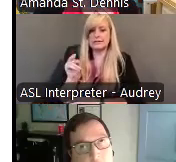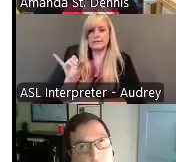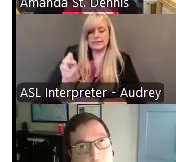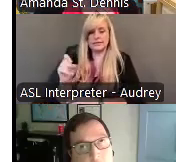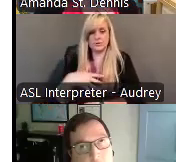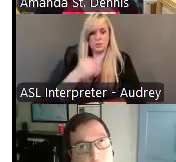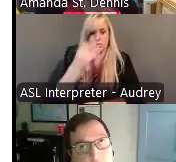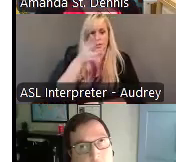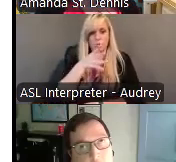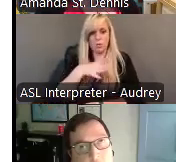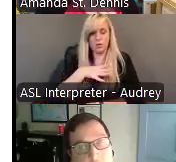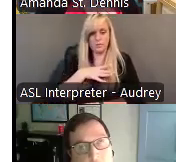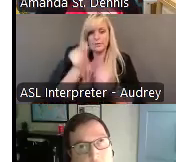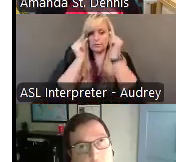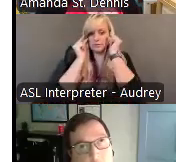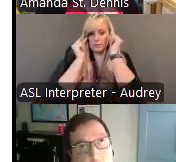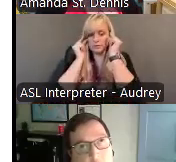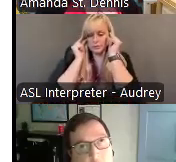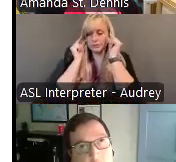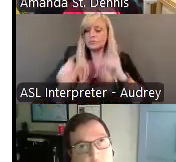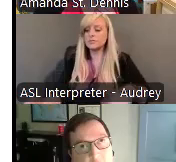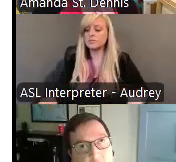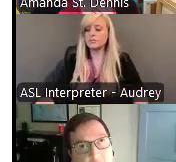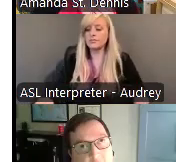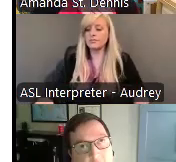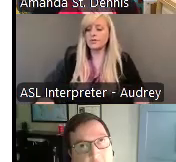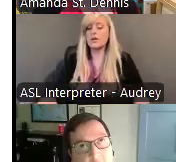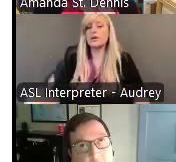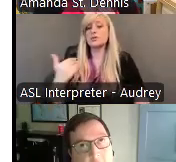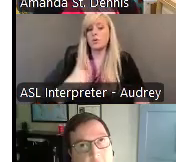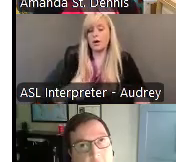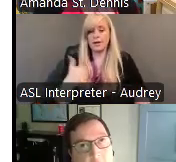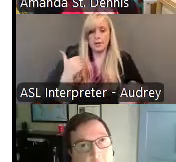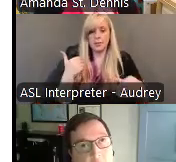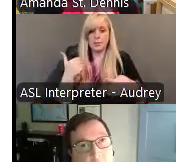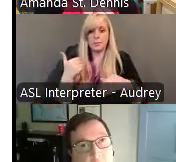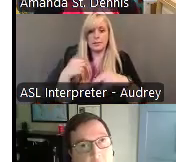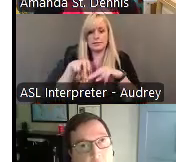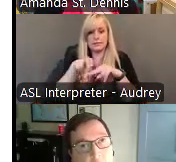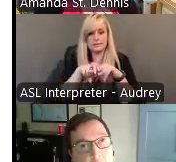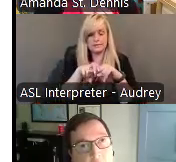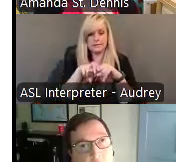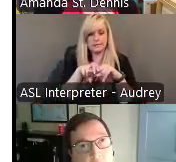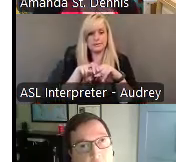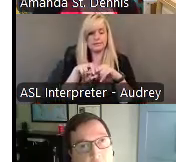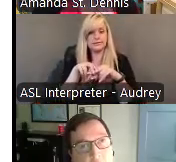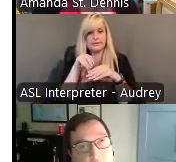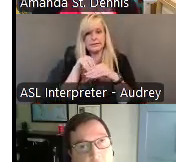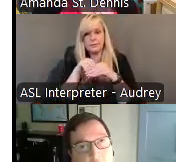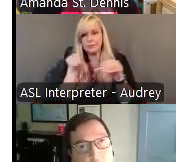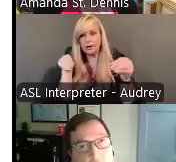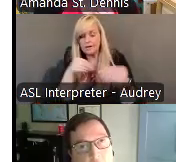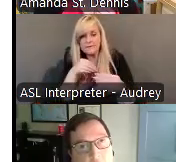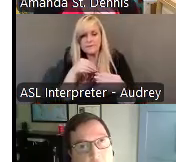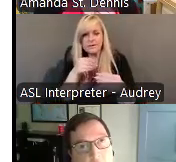I wear glasses. I am currently sitting in my office, which is a little bit busy behind